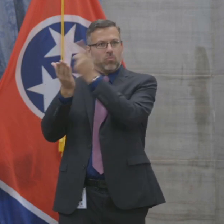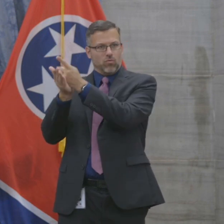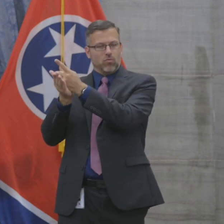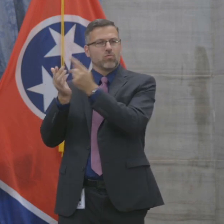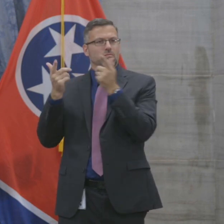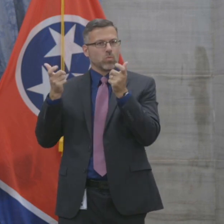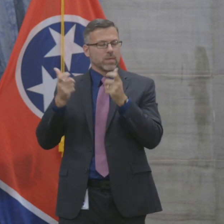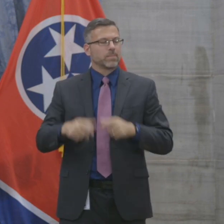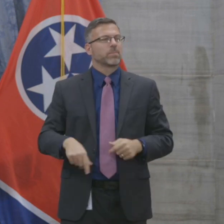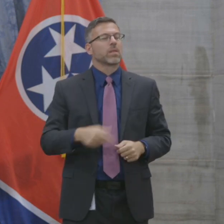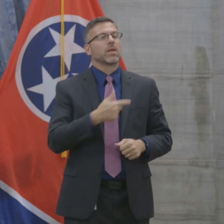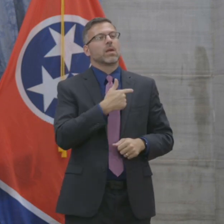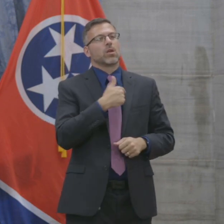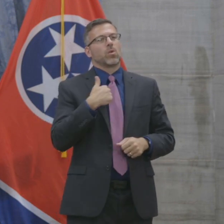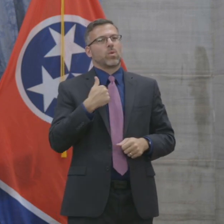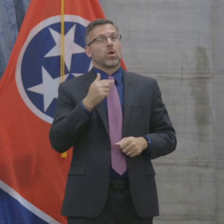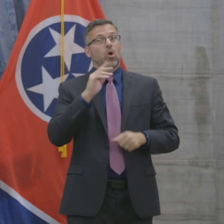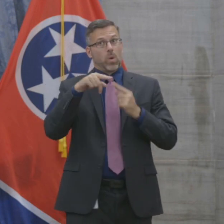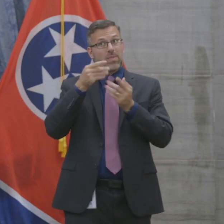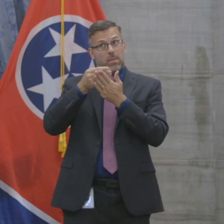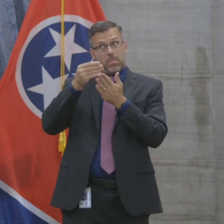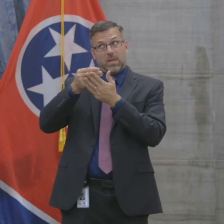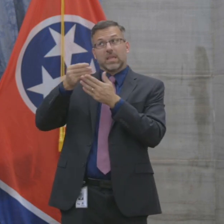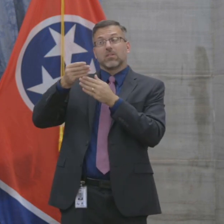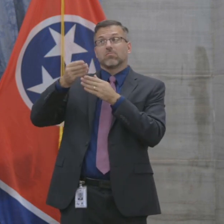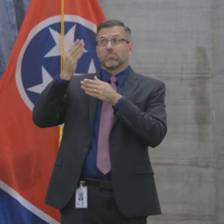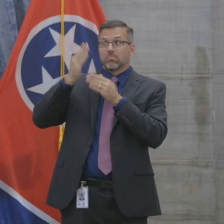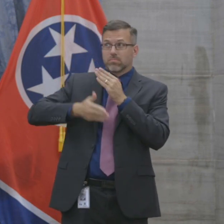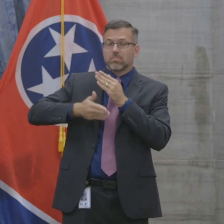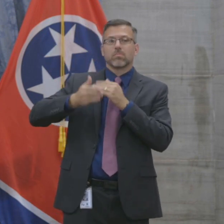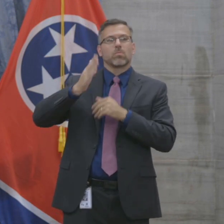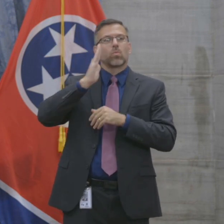unemployment and Department of Labor. Over the weekend FEMA